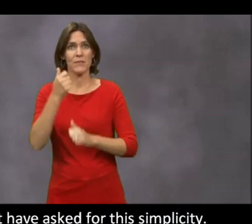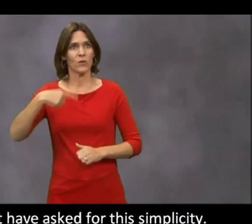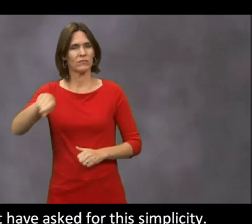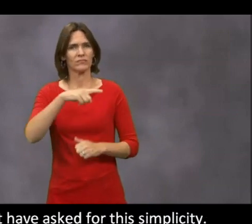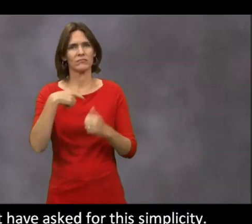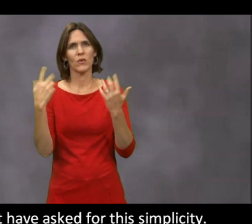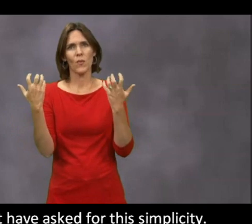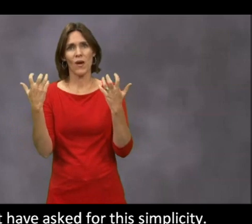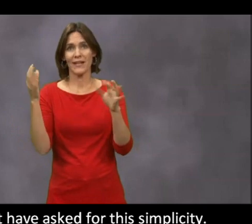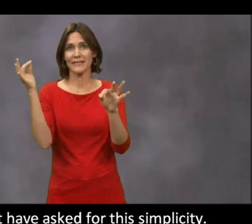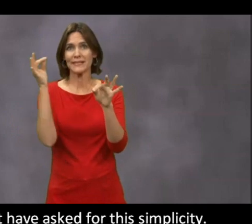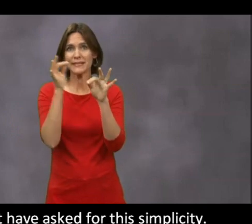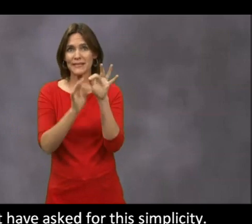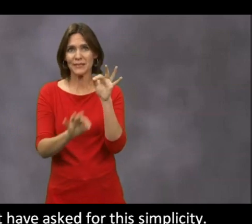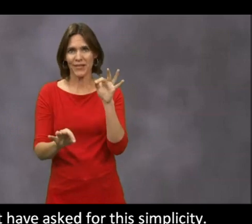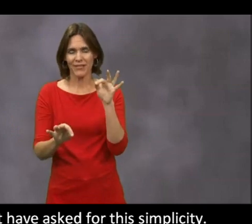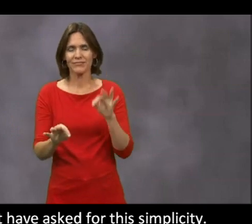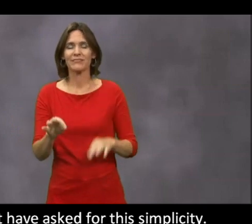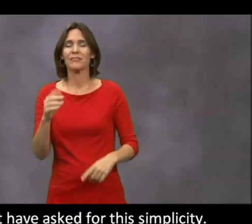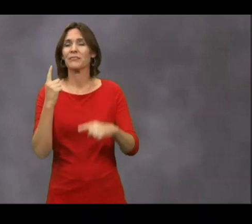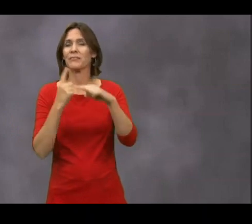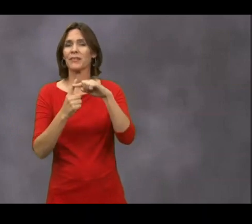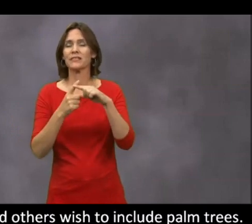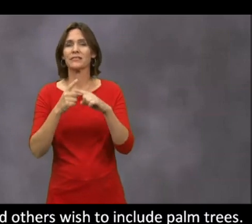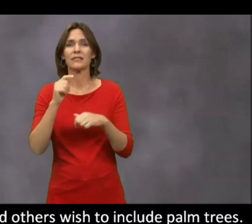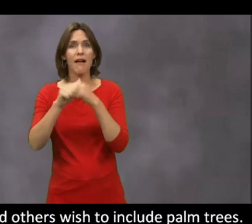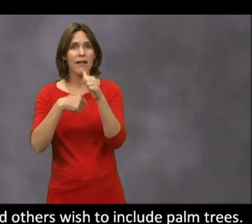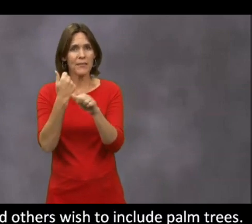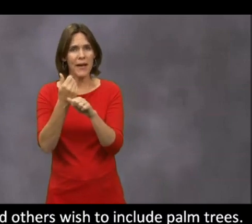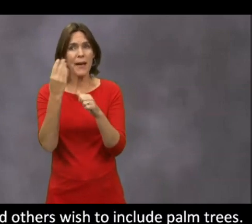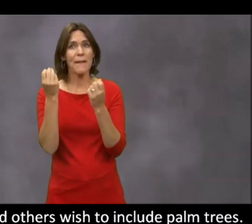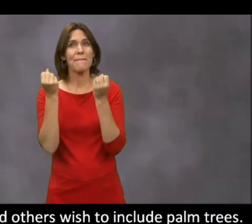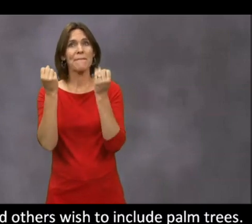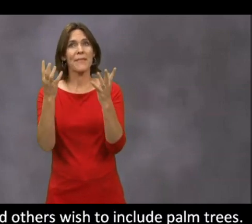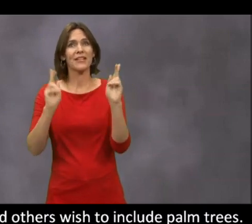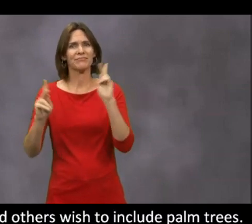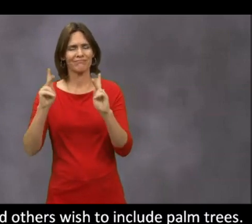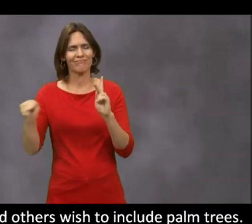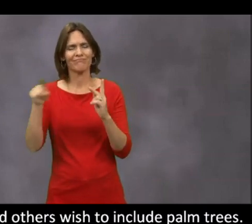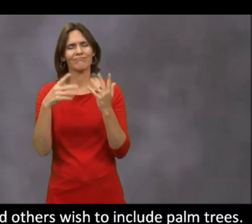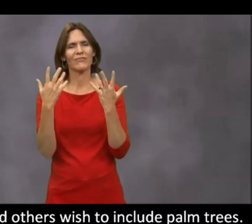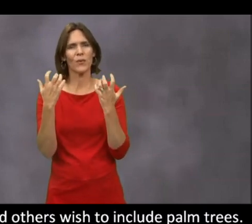Most have asked for this simplicity. Alumni and others wish to include palm trees.